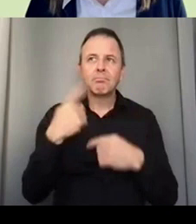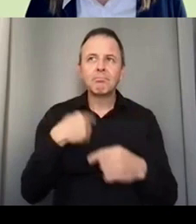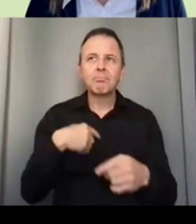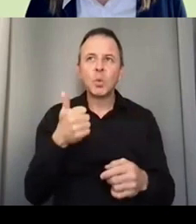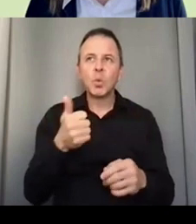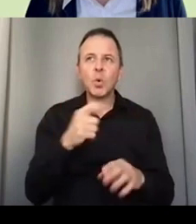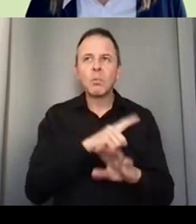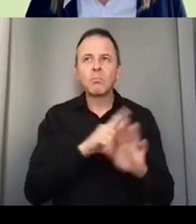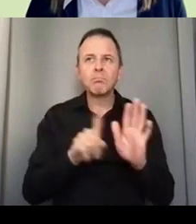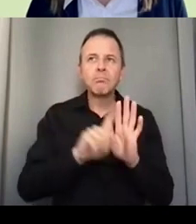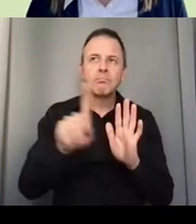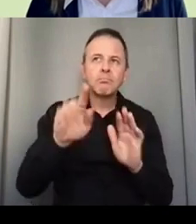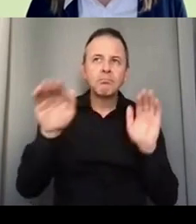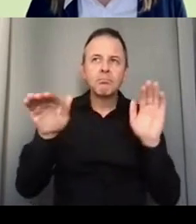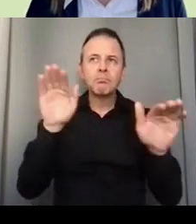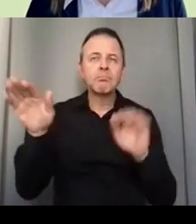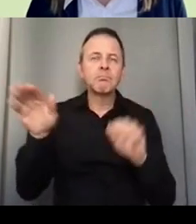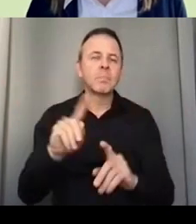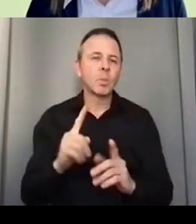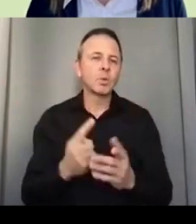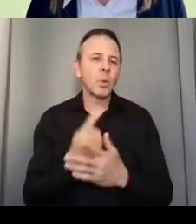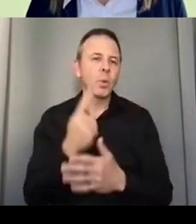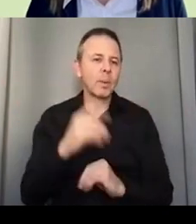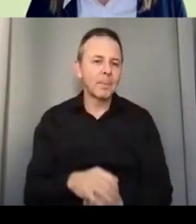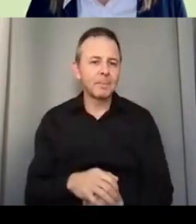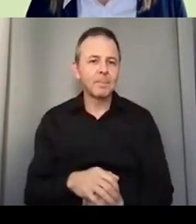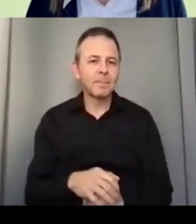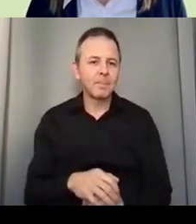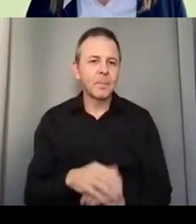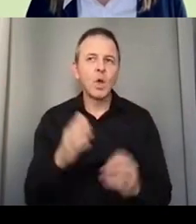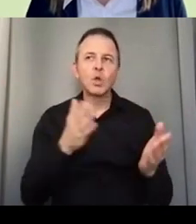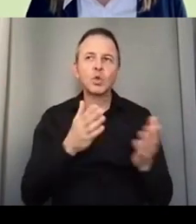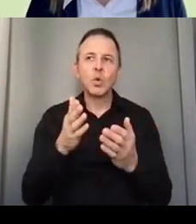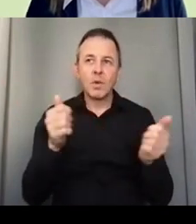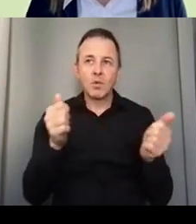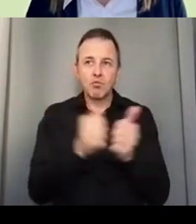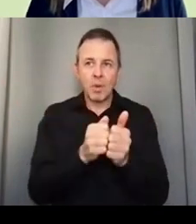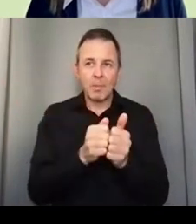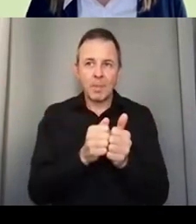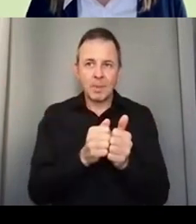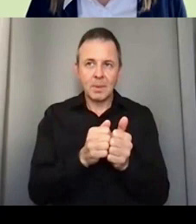know as well so the service agreement guarantee participant service guarantee